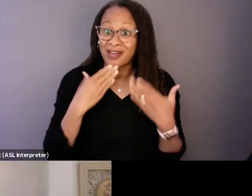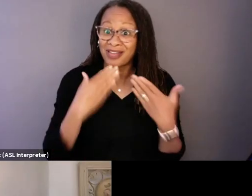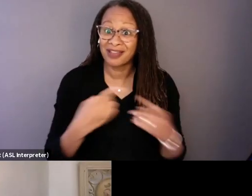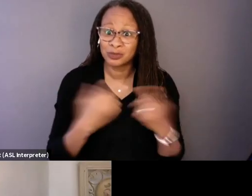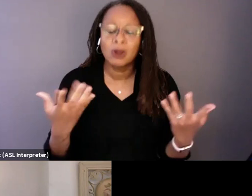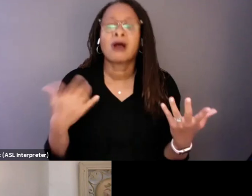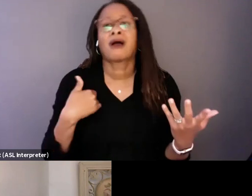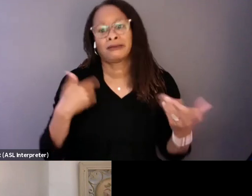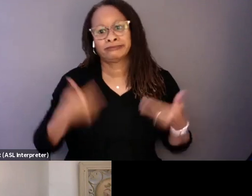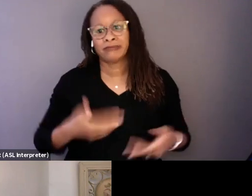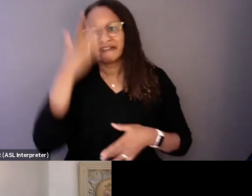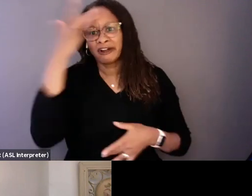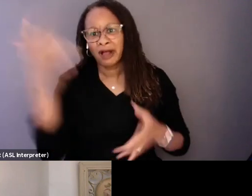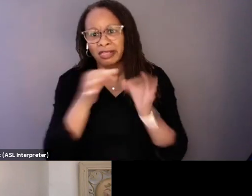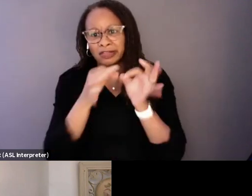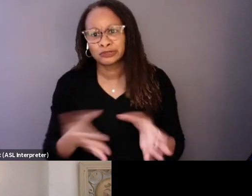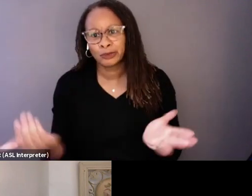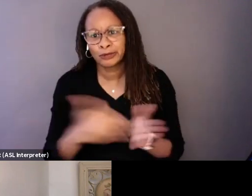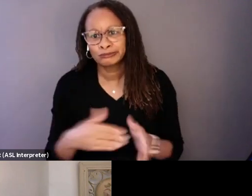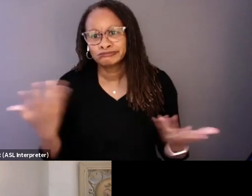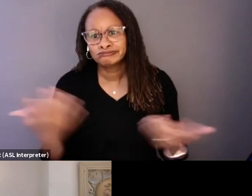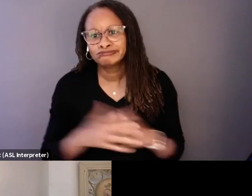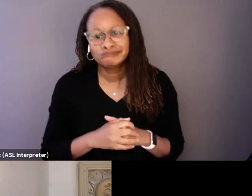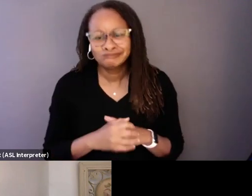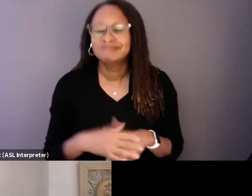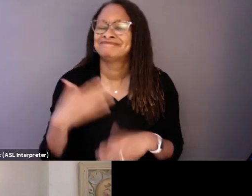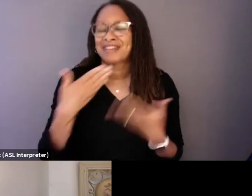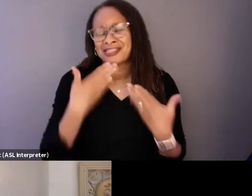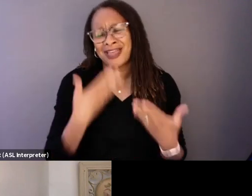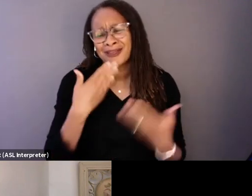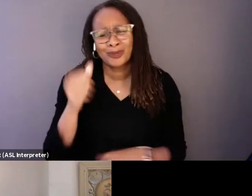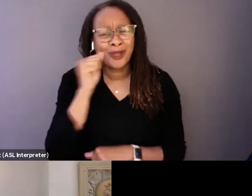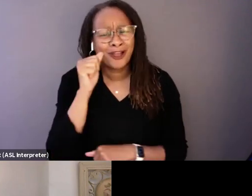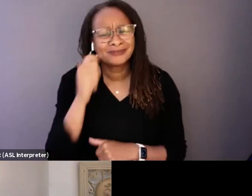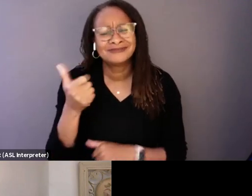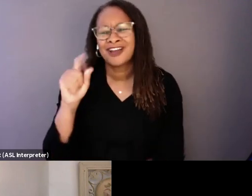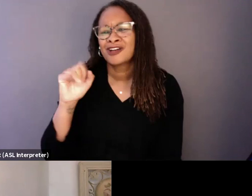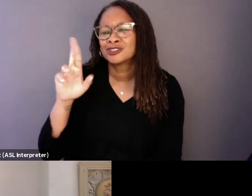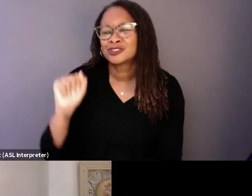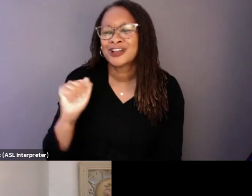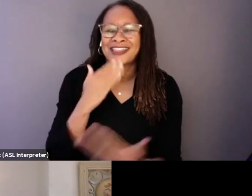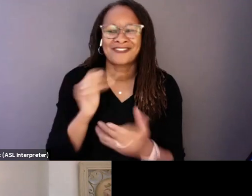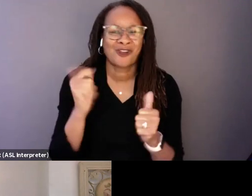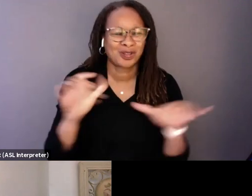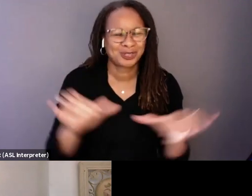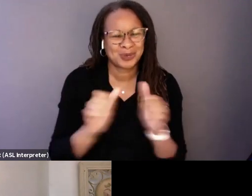I've forgotten to thank you before in the past, so thank you so much for all you do with us and your interpreting services